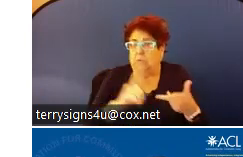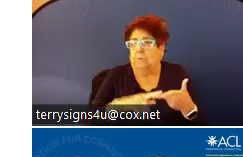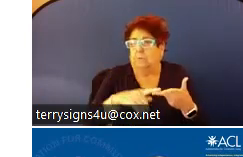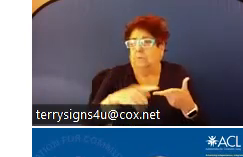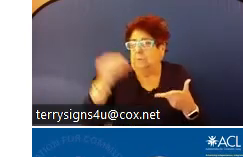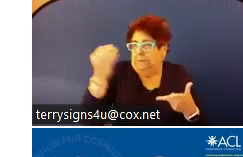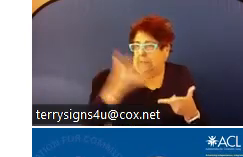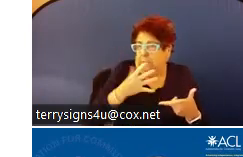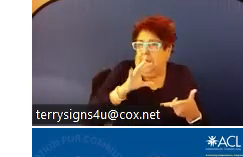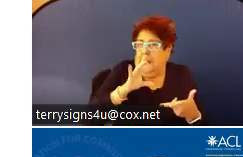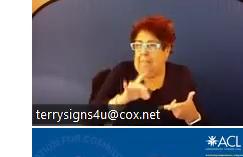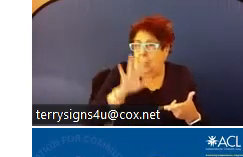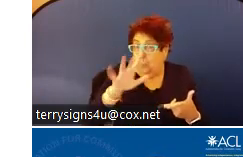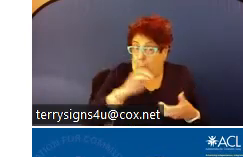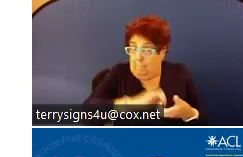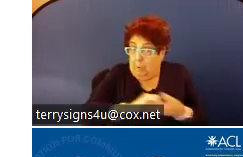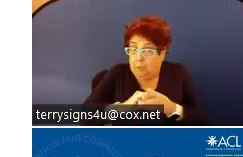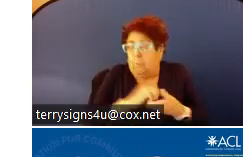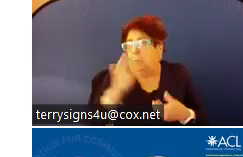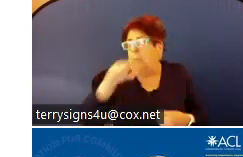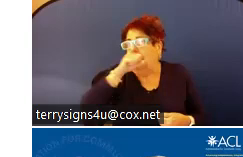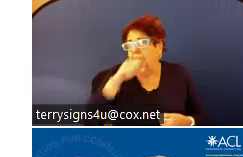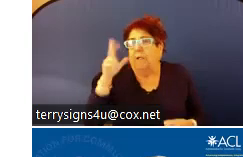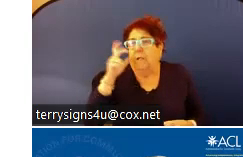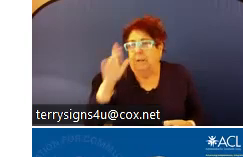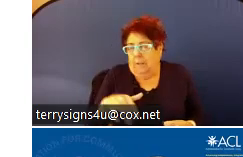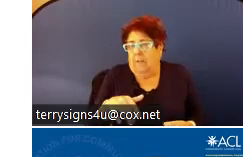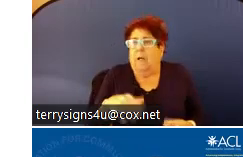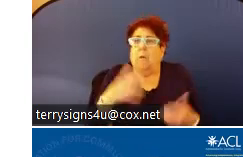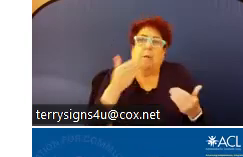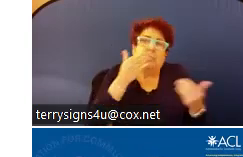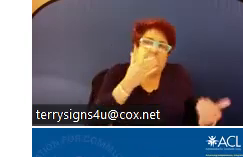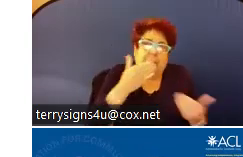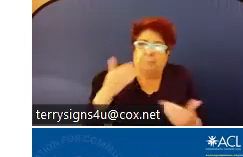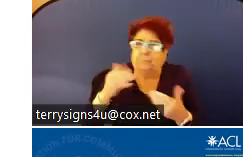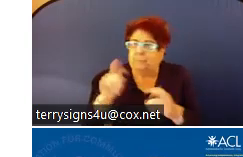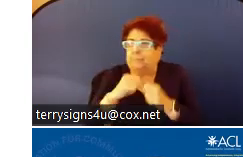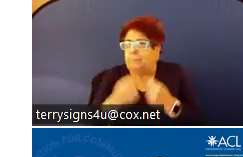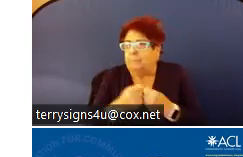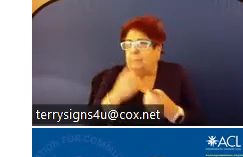Finally I would like to thank the team that helped put this together. The New Editions Consultant,